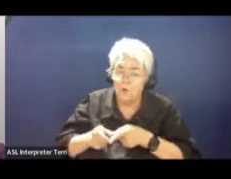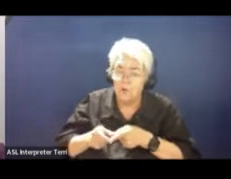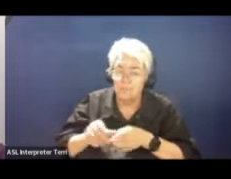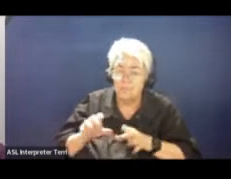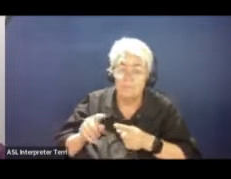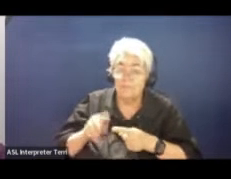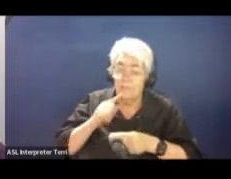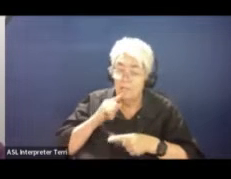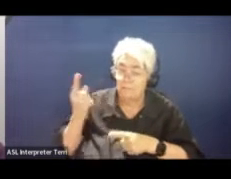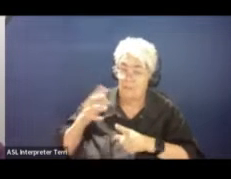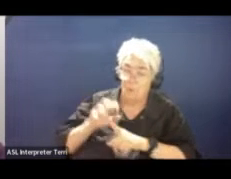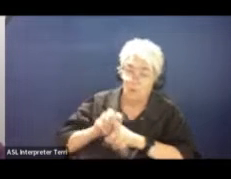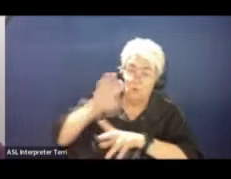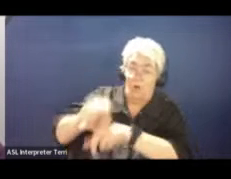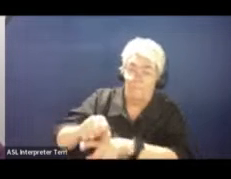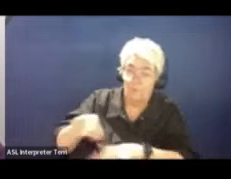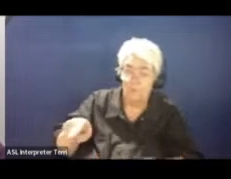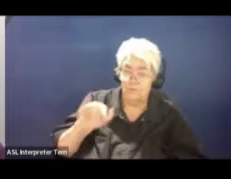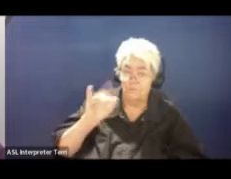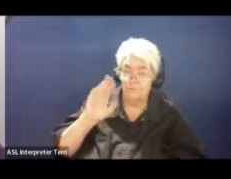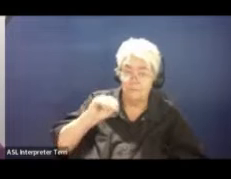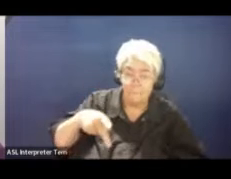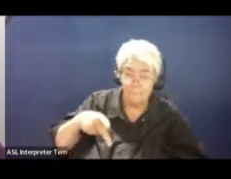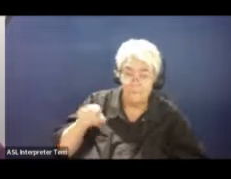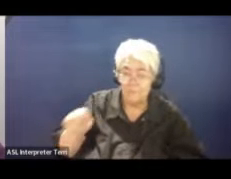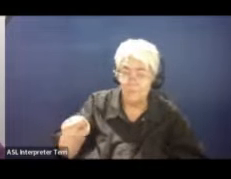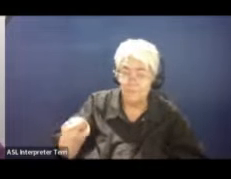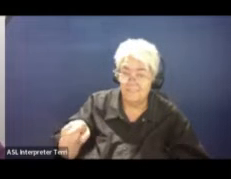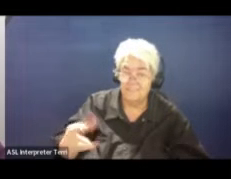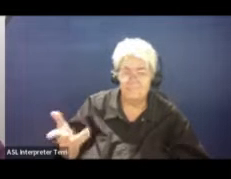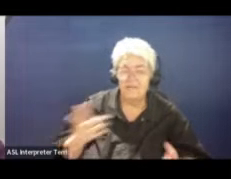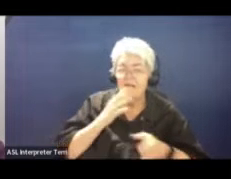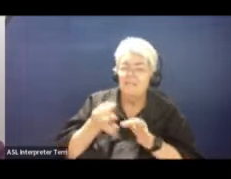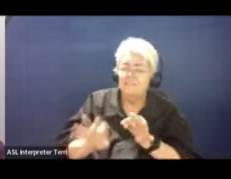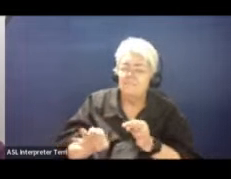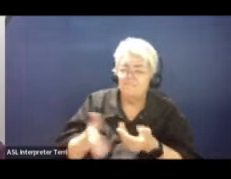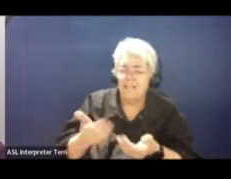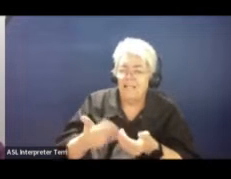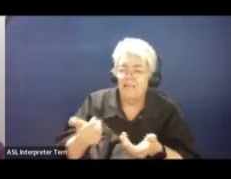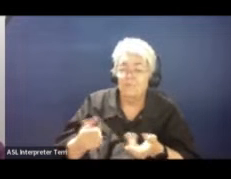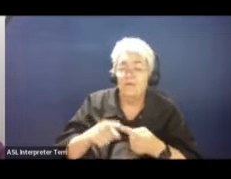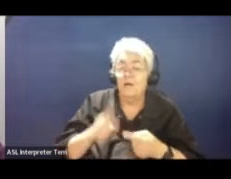jumped? But just simplify the language instead of loss of consciousness, say knocked out?